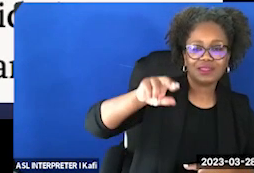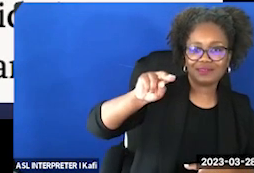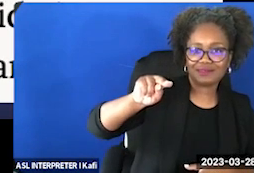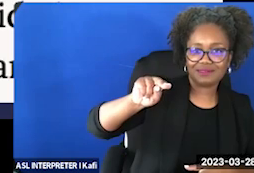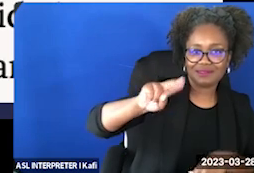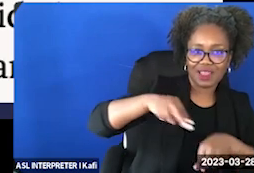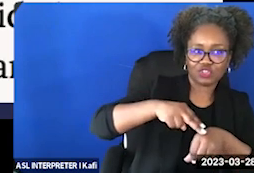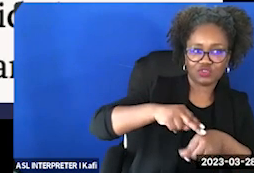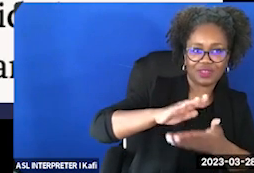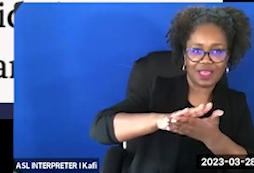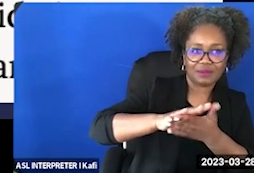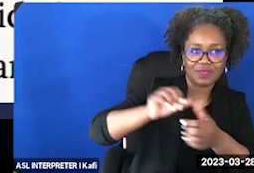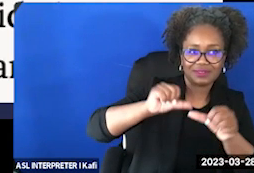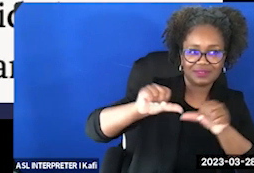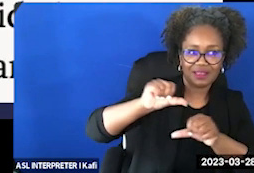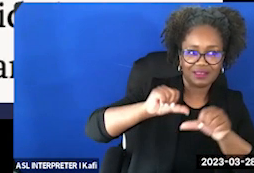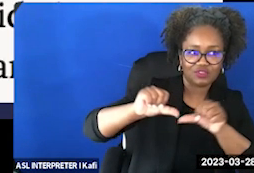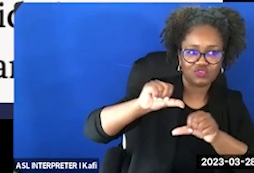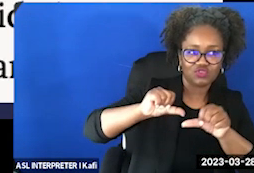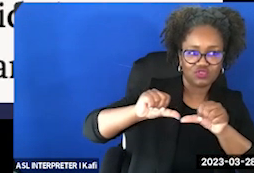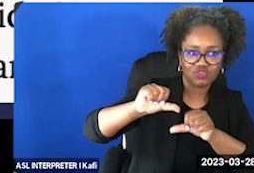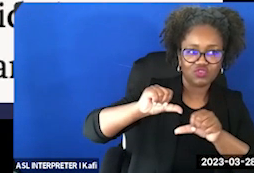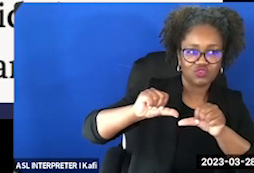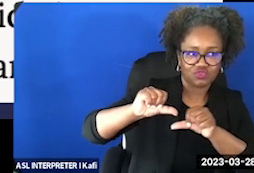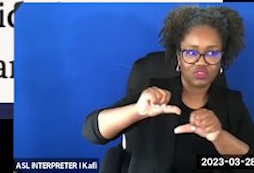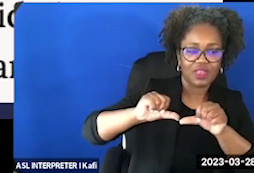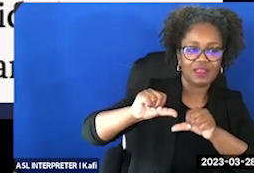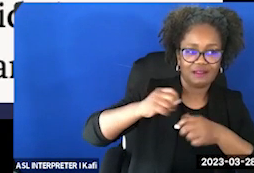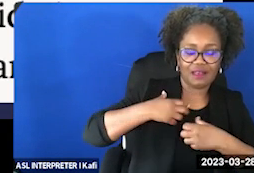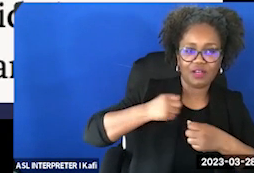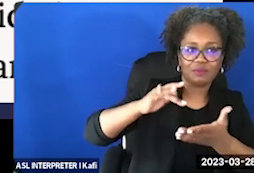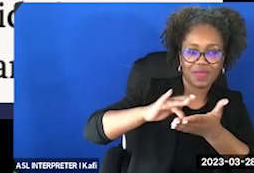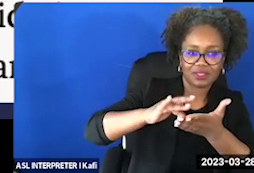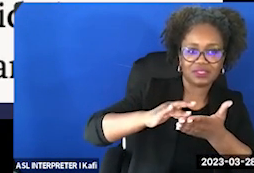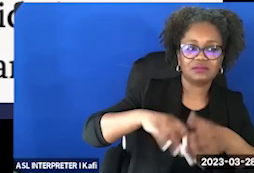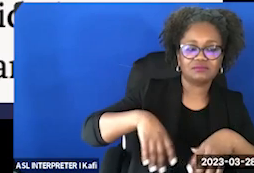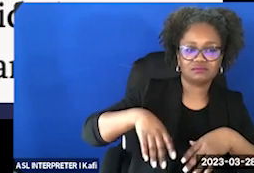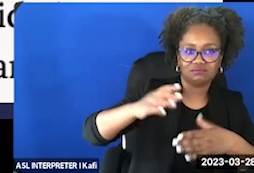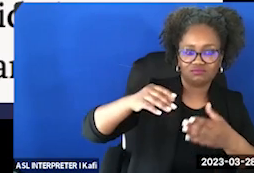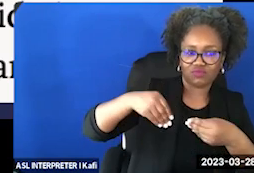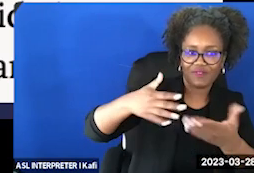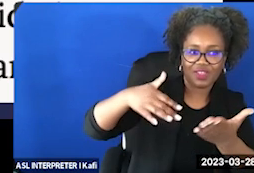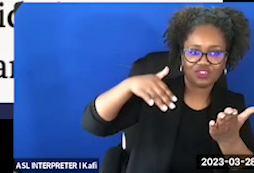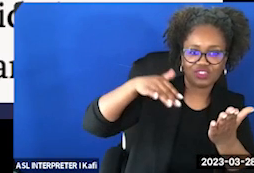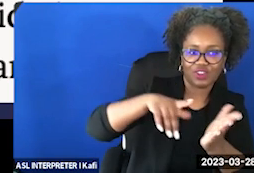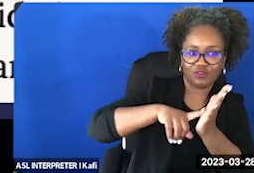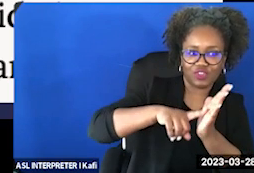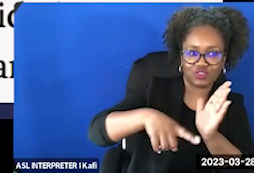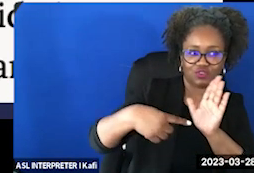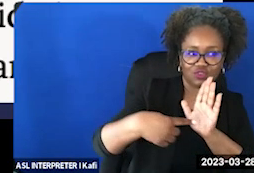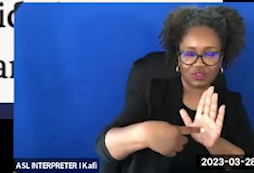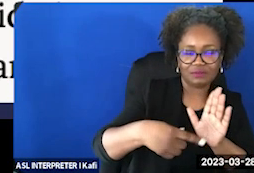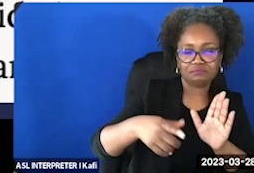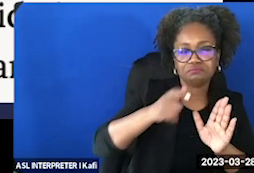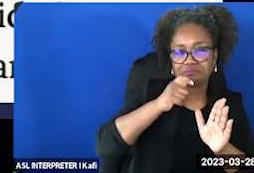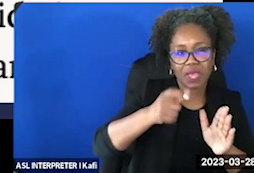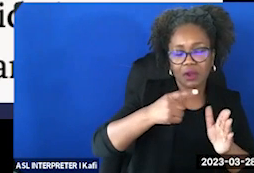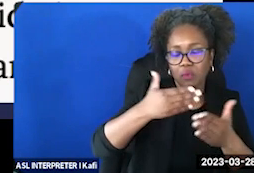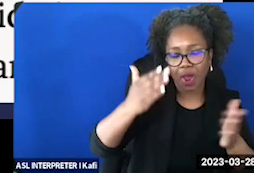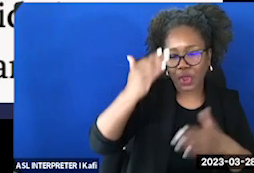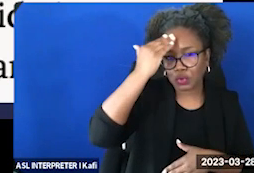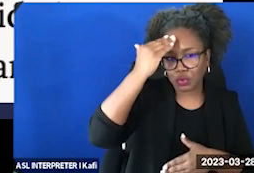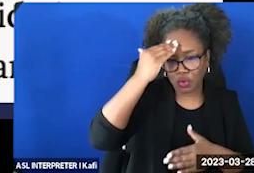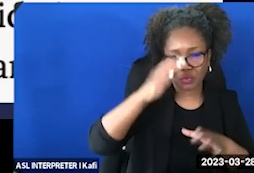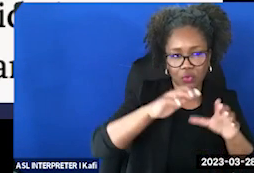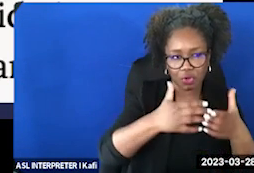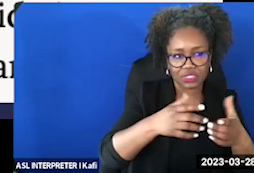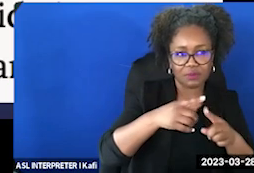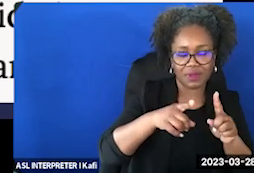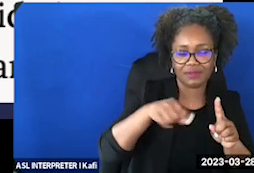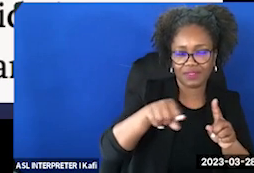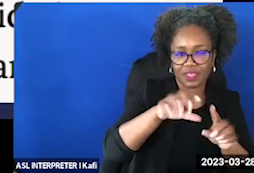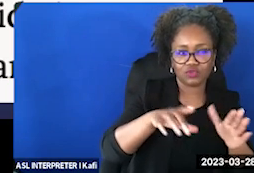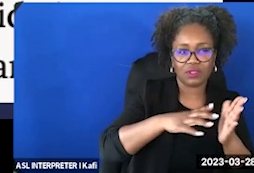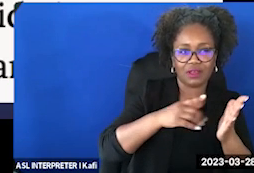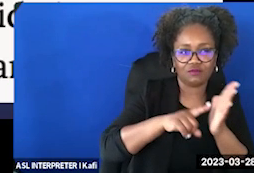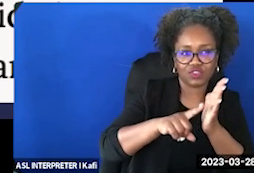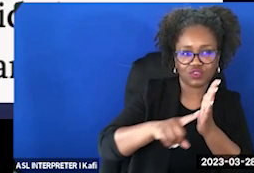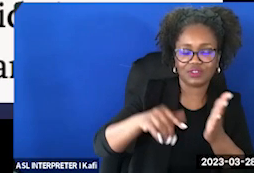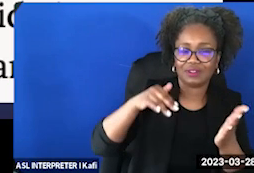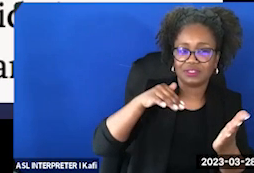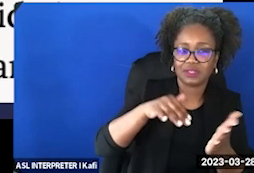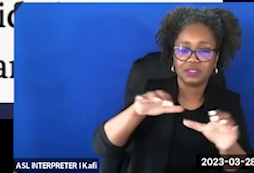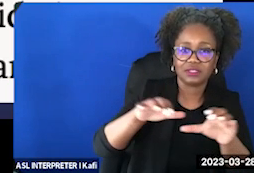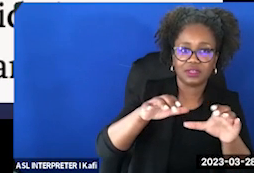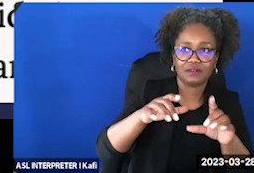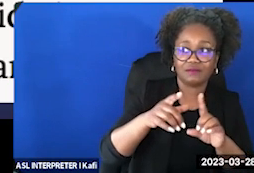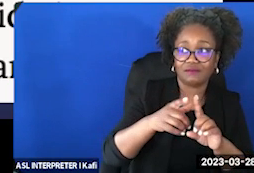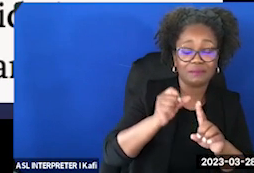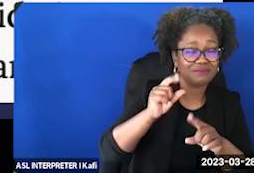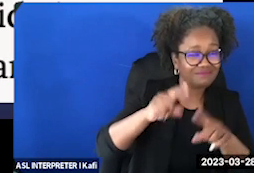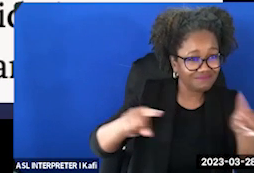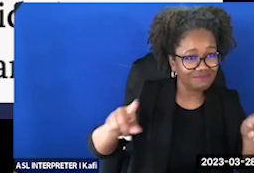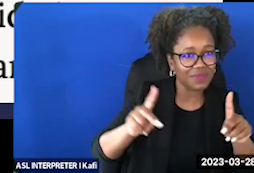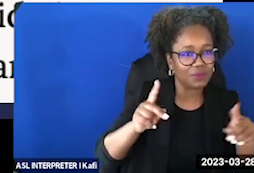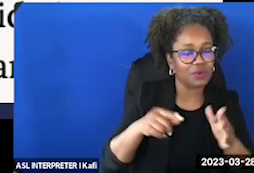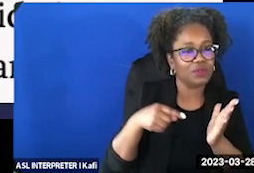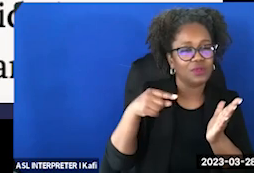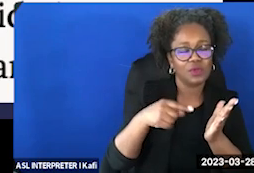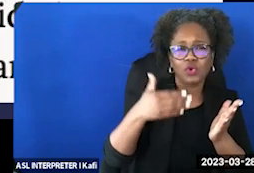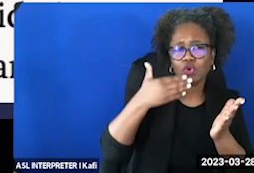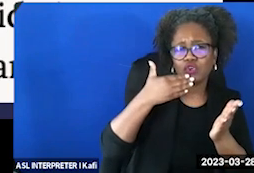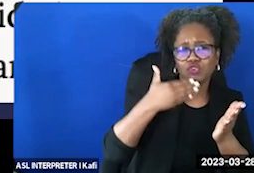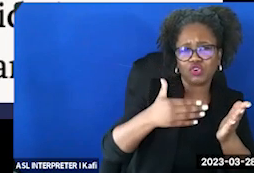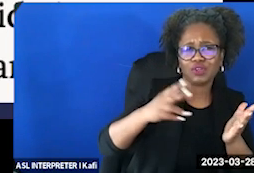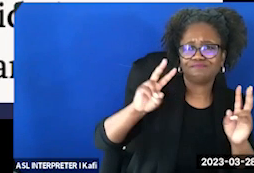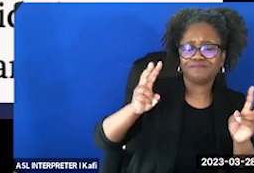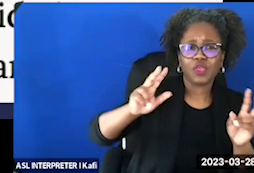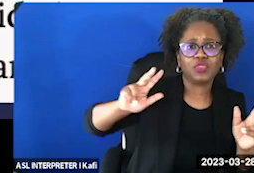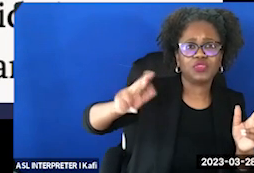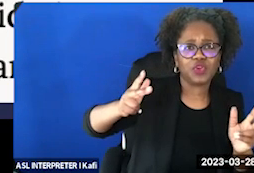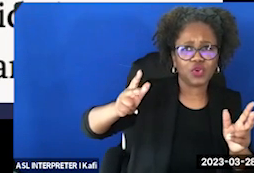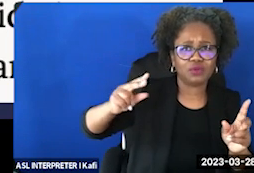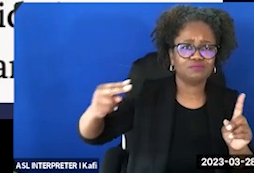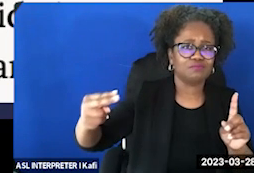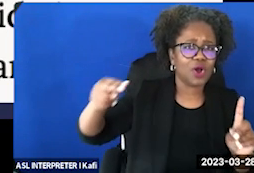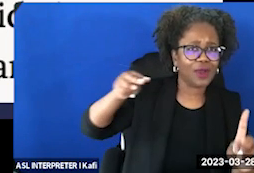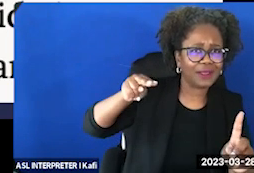Debbie Stine, Science & Technology Policy Academy: They're not. It's not part of the government, if you're not familiar with them, but they are an honorific organization where people are elected to membership, but their studies are conducted by many people other than the members, but they're good to as a third party assessment for, like how the Government is doing this in areas.